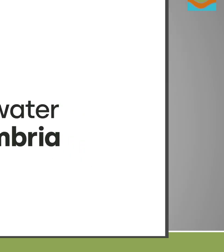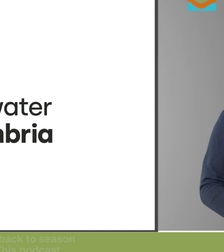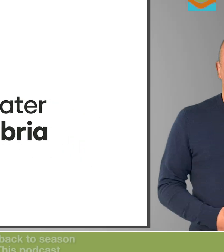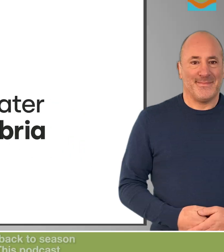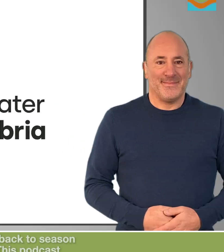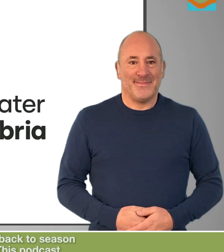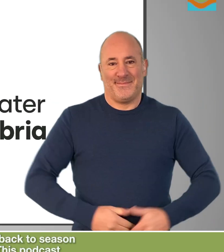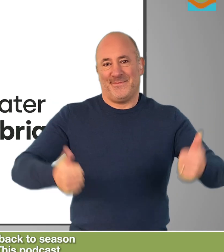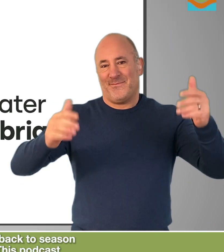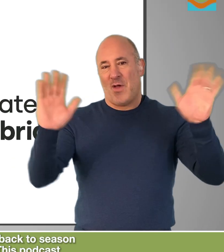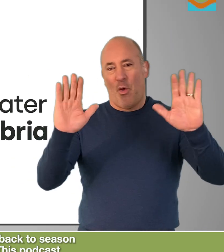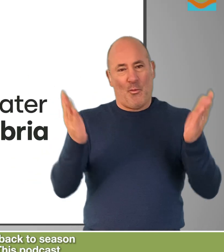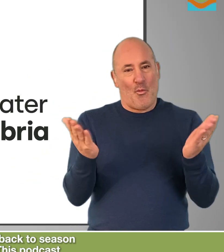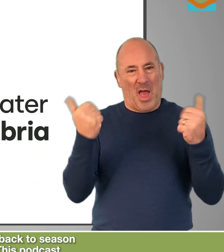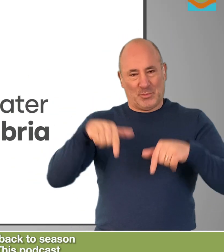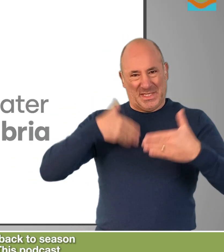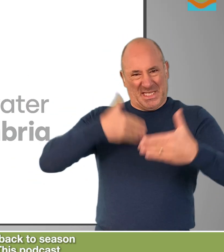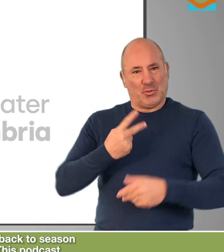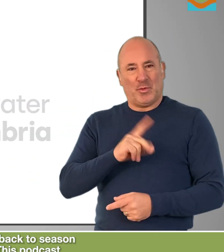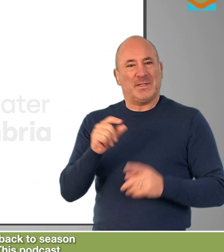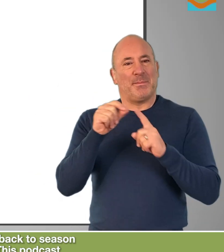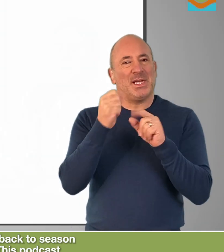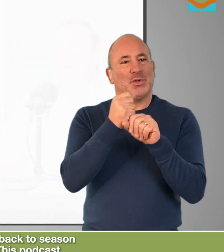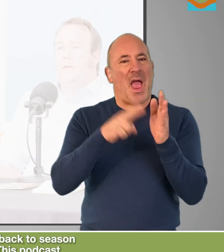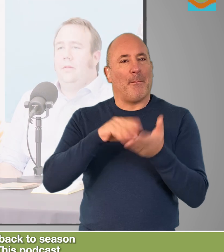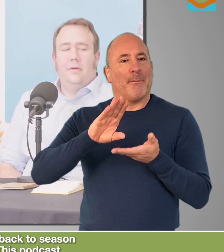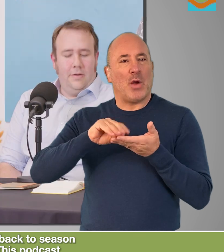Hello everyone and welcome back to season two of The PGN Podcast. This podcast